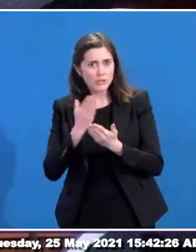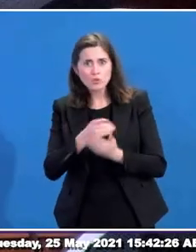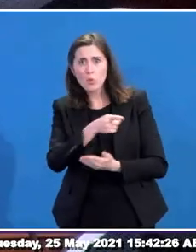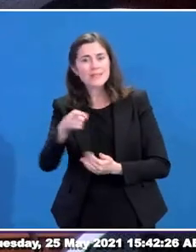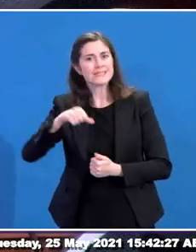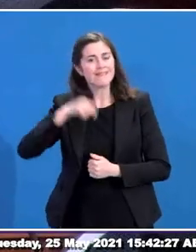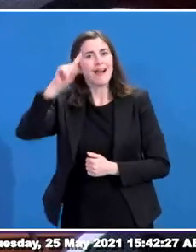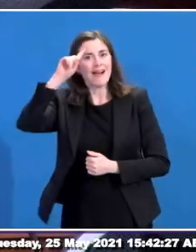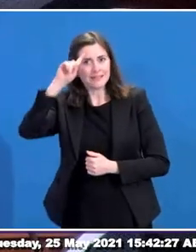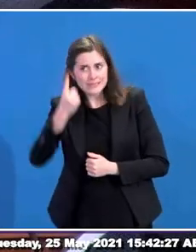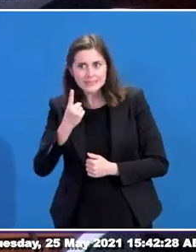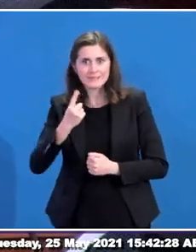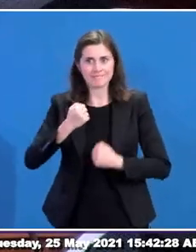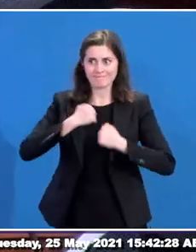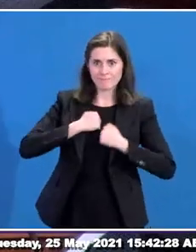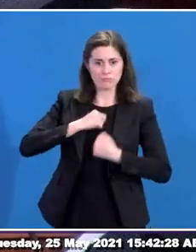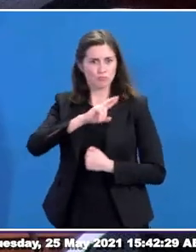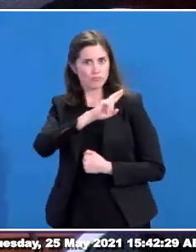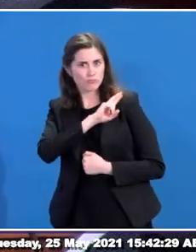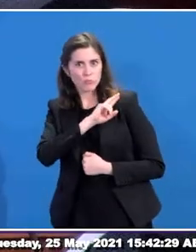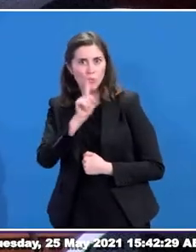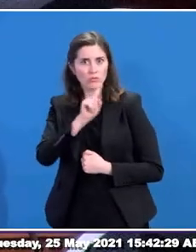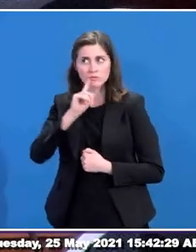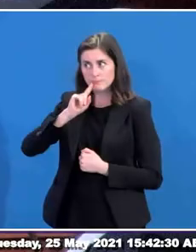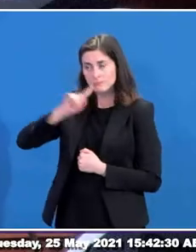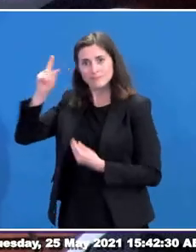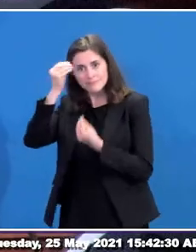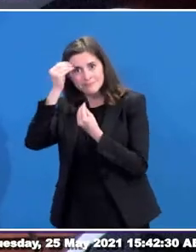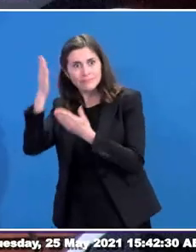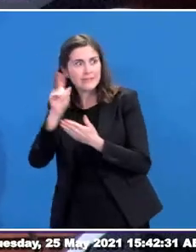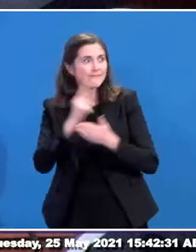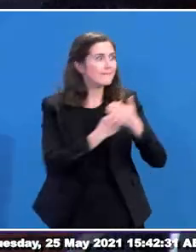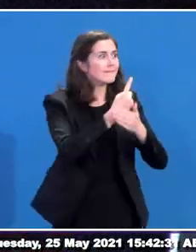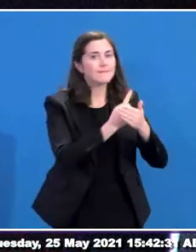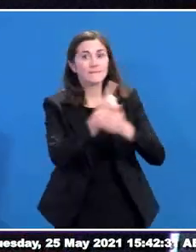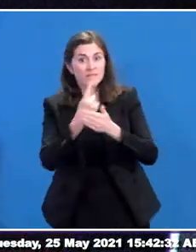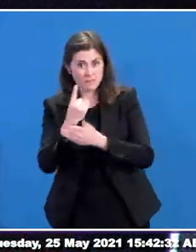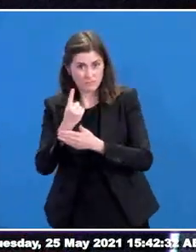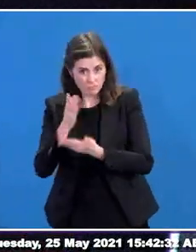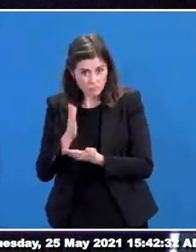relation to reporting incidents. Is that a fair summary of your findings?